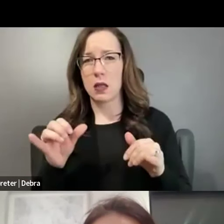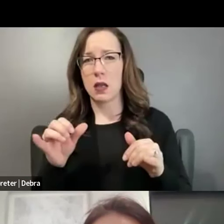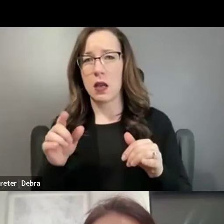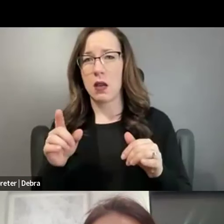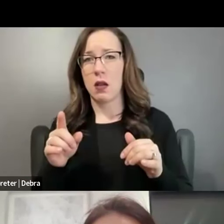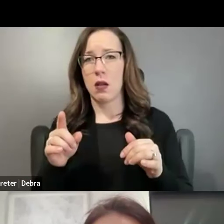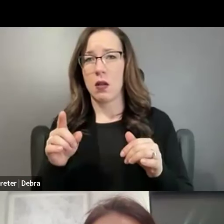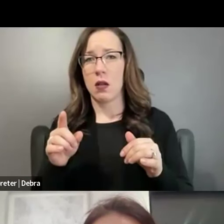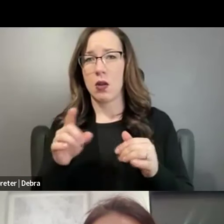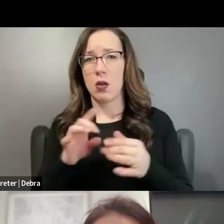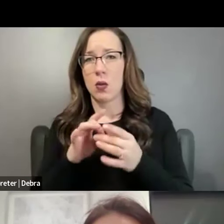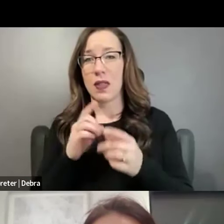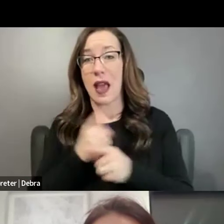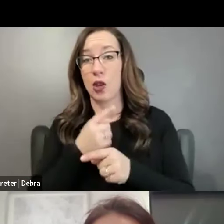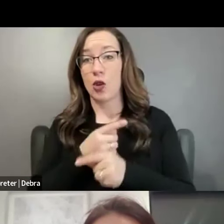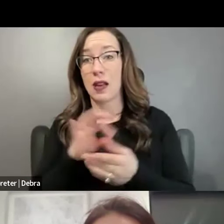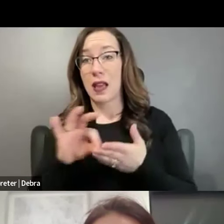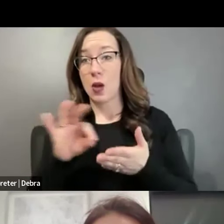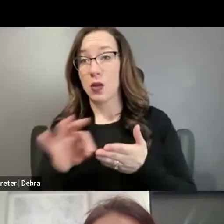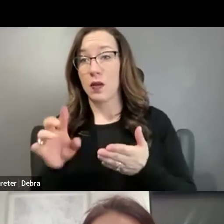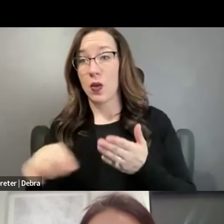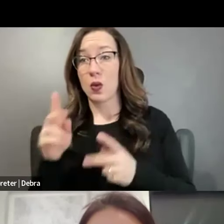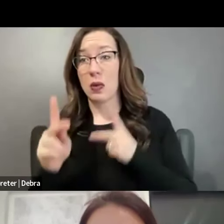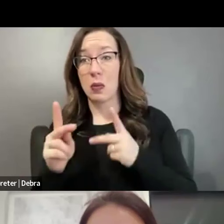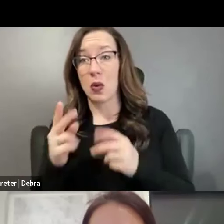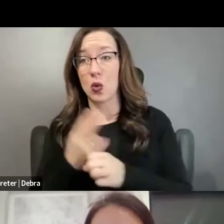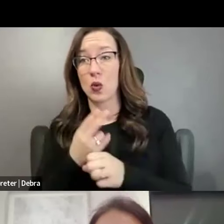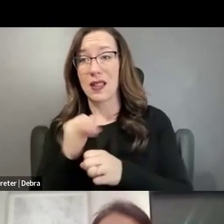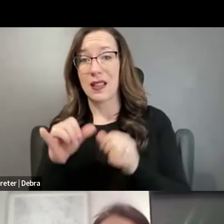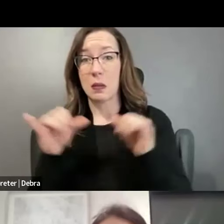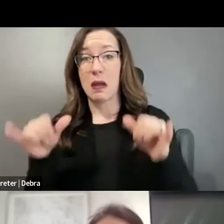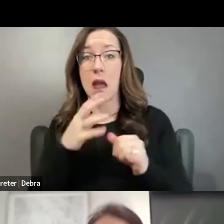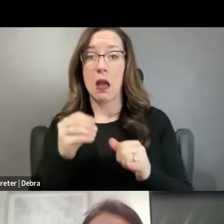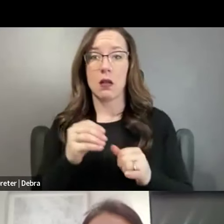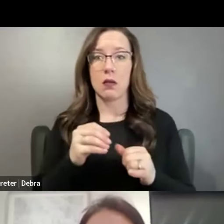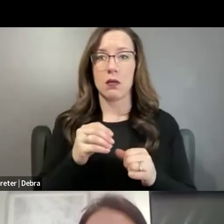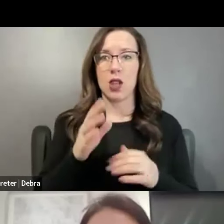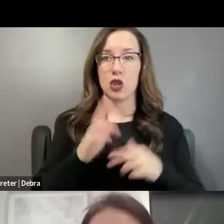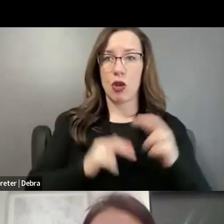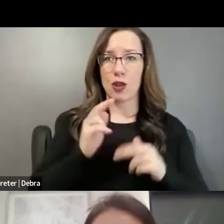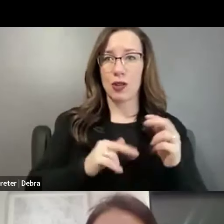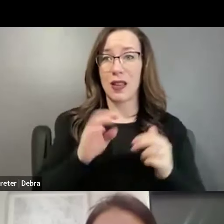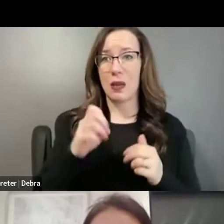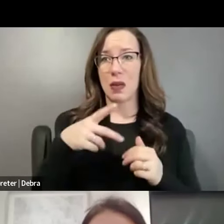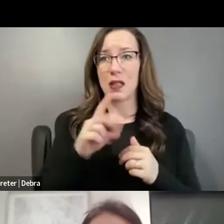and if you have even looked this for construction where EPDs are verified now,